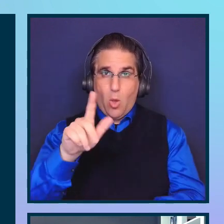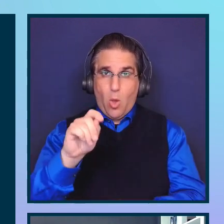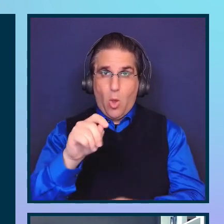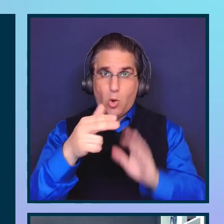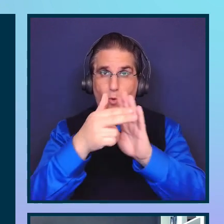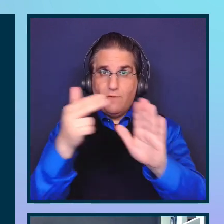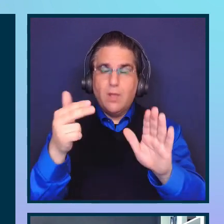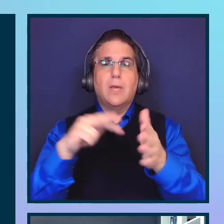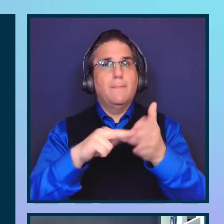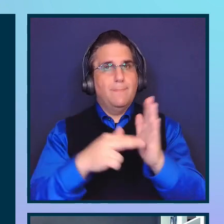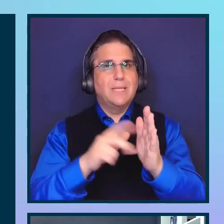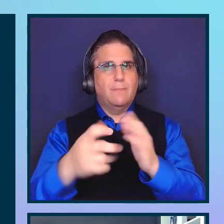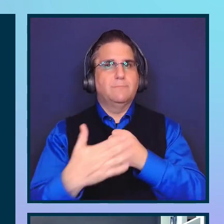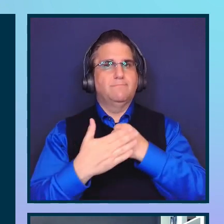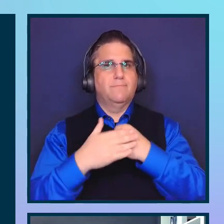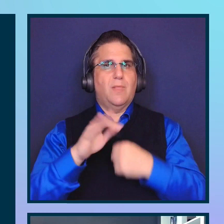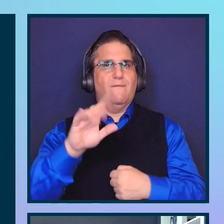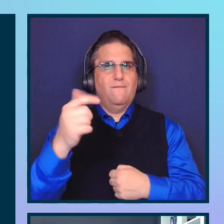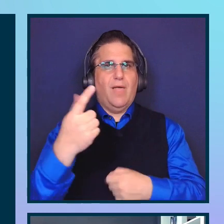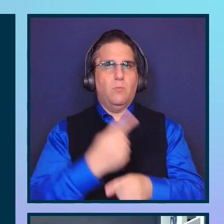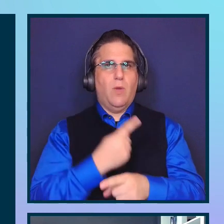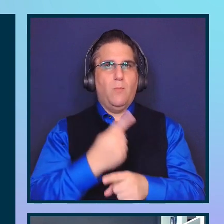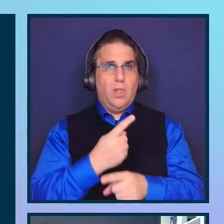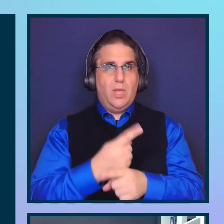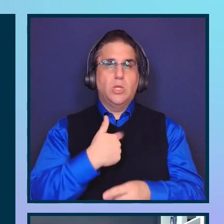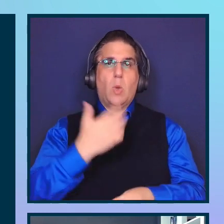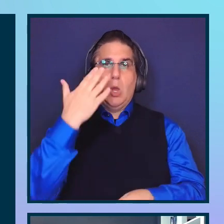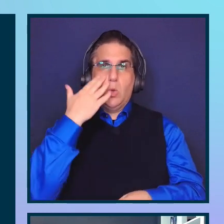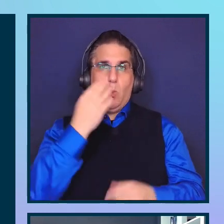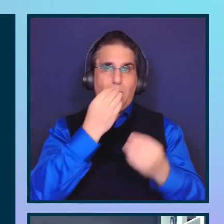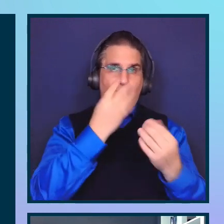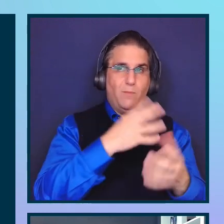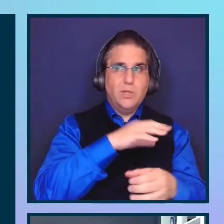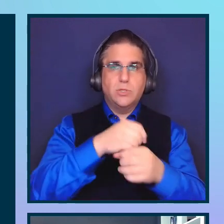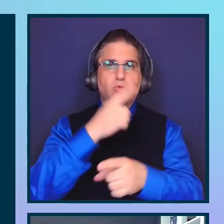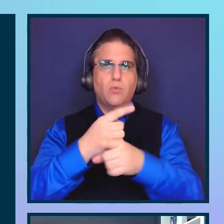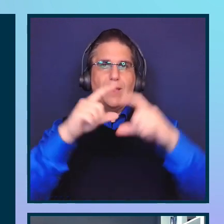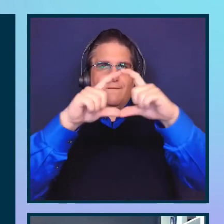that all of my information goes to the fields that it expected it to, email goes to email.